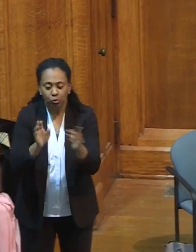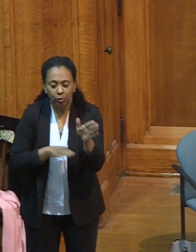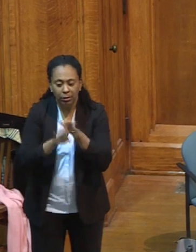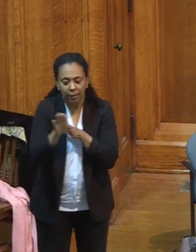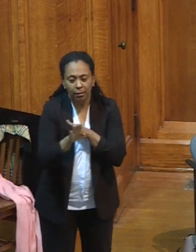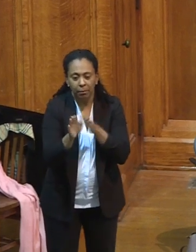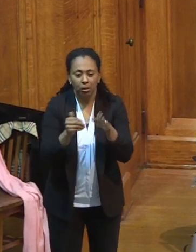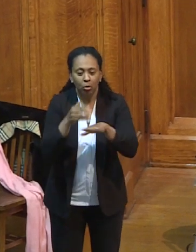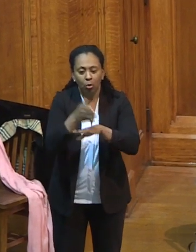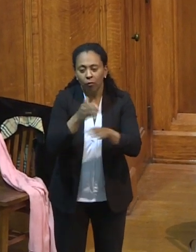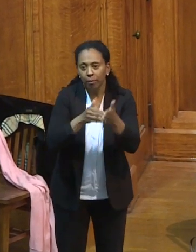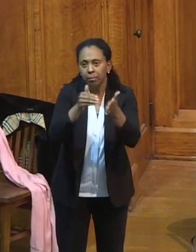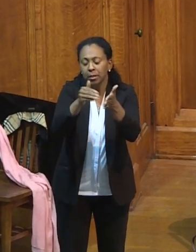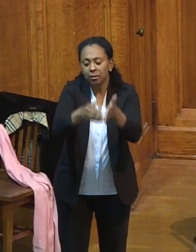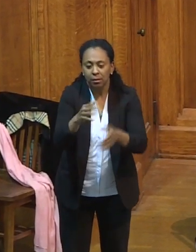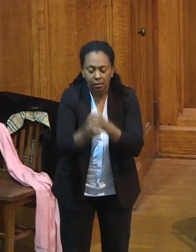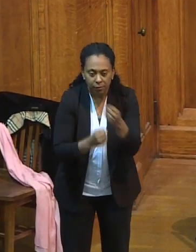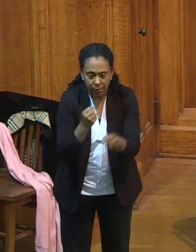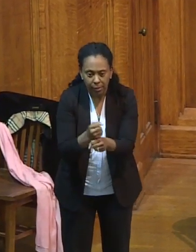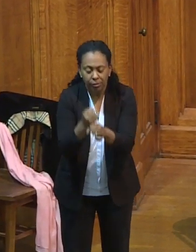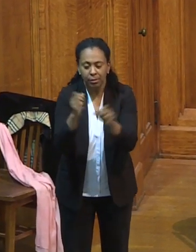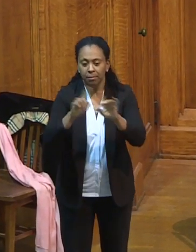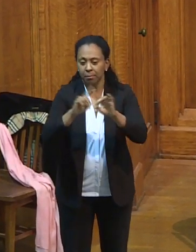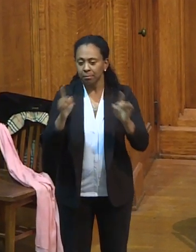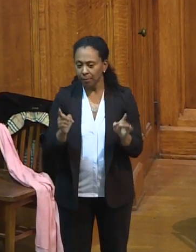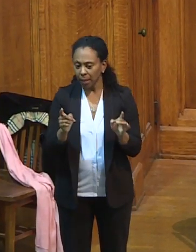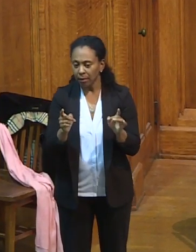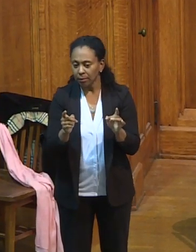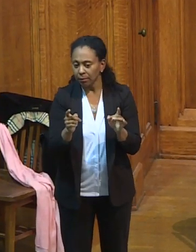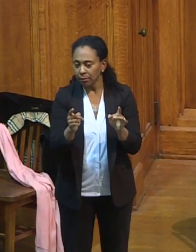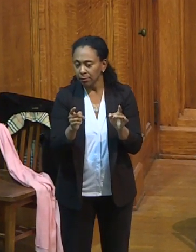over millions of years but yet the work on Nicaragua